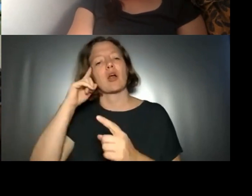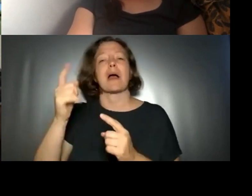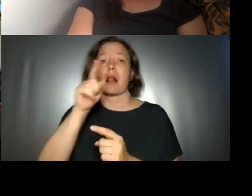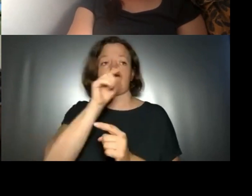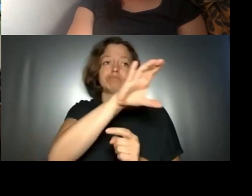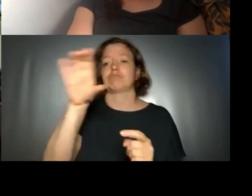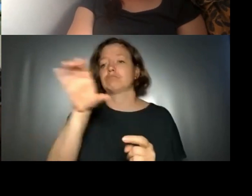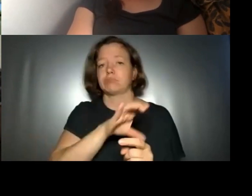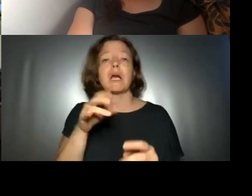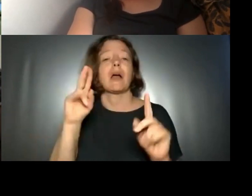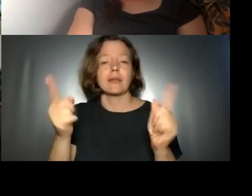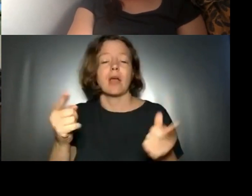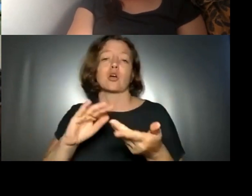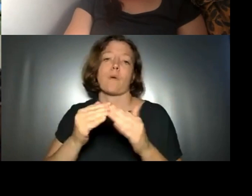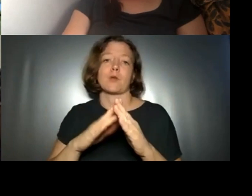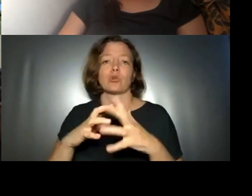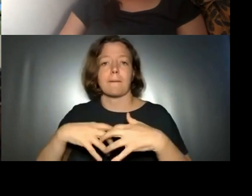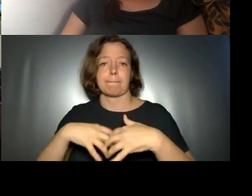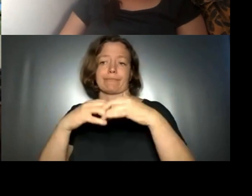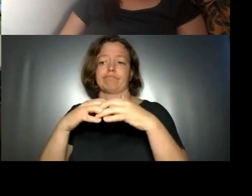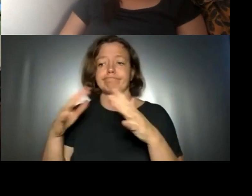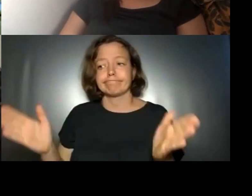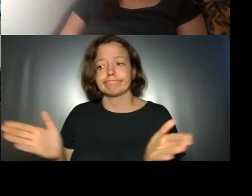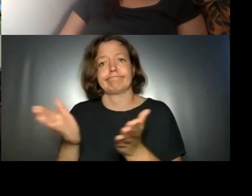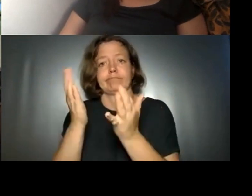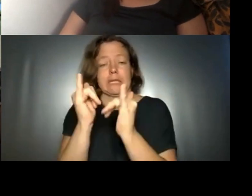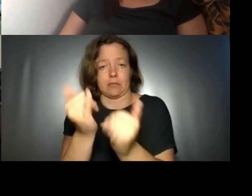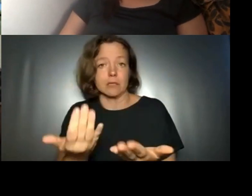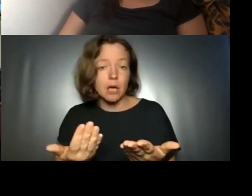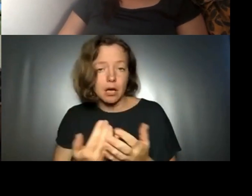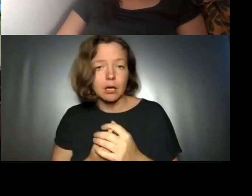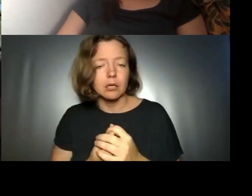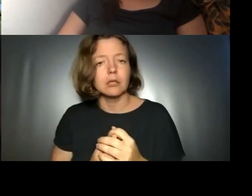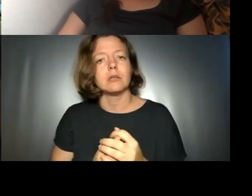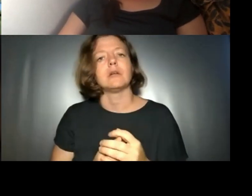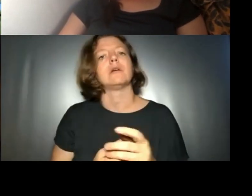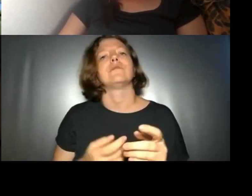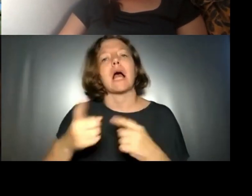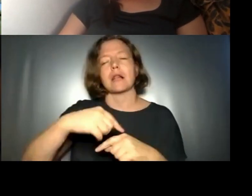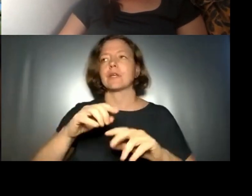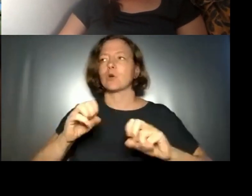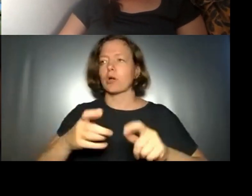even though communities are built by all of us, but who are like taking responsibility for, for example,